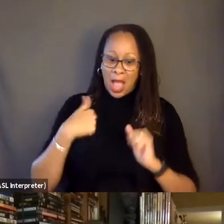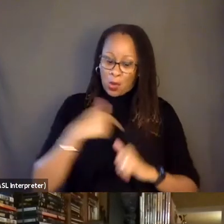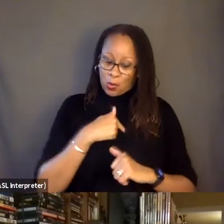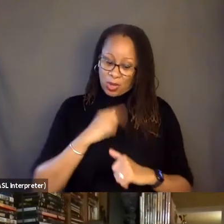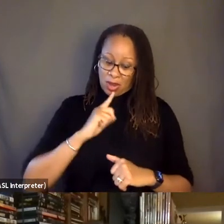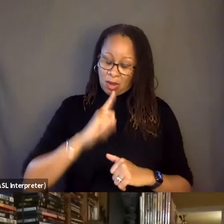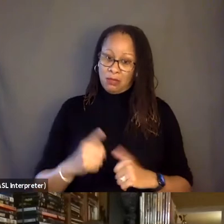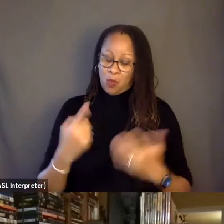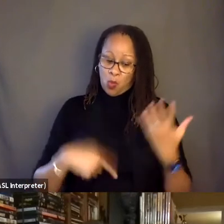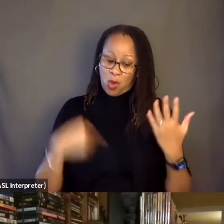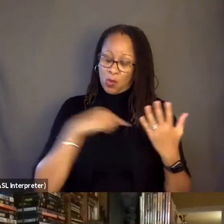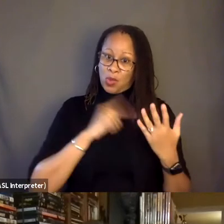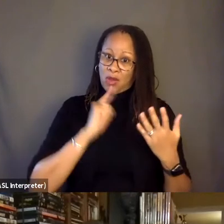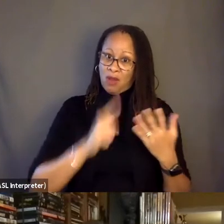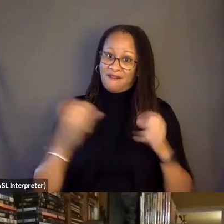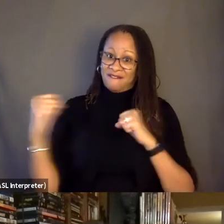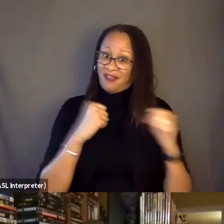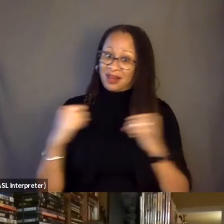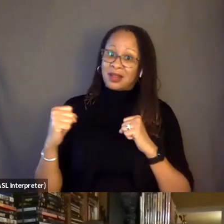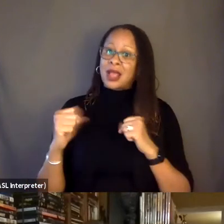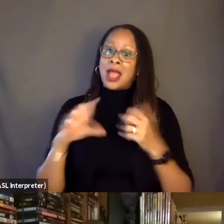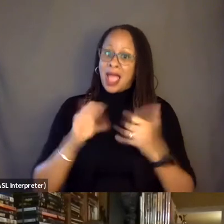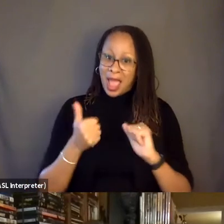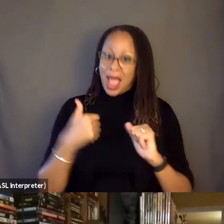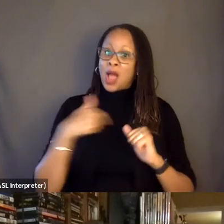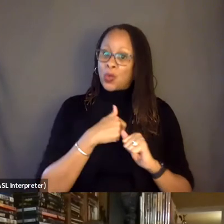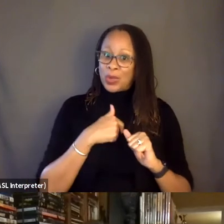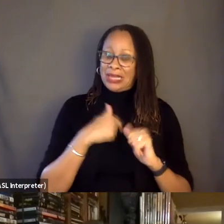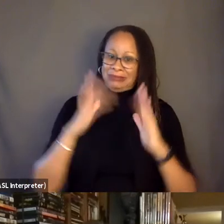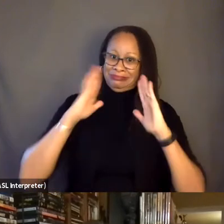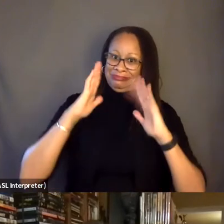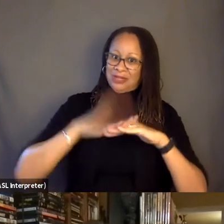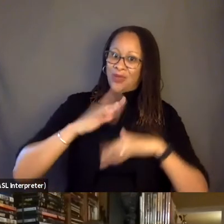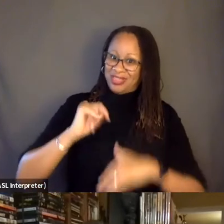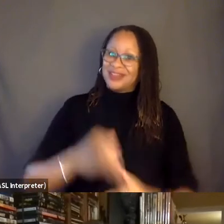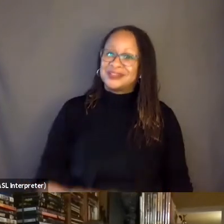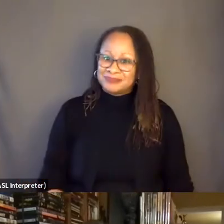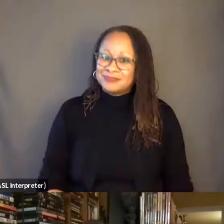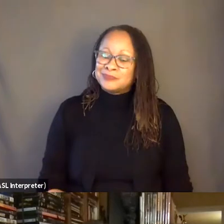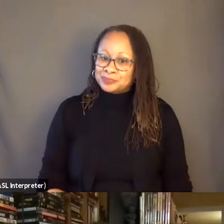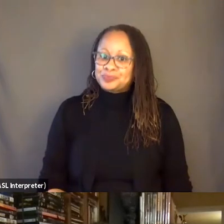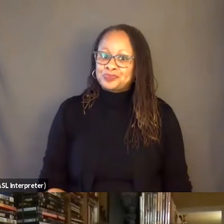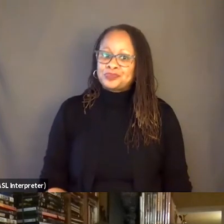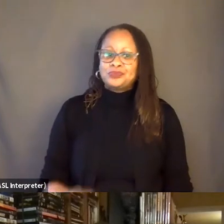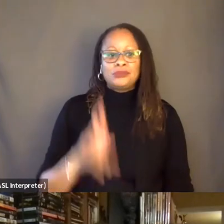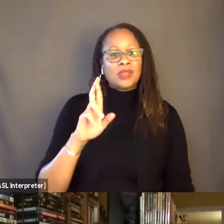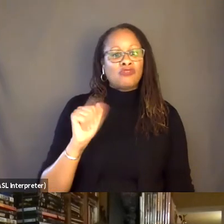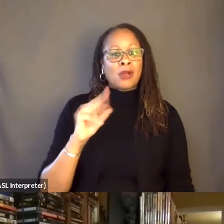what we are fighting and how we deal with it. So, Ramona, what were some of the biggest challenges